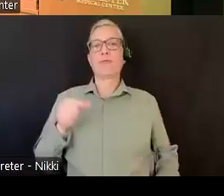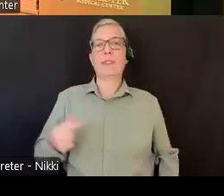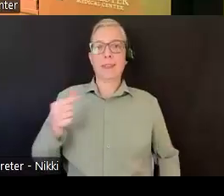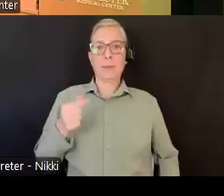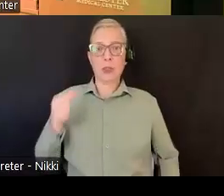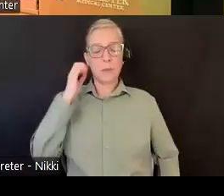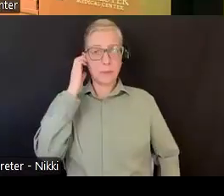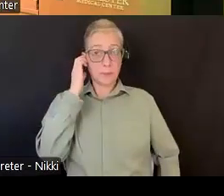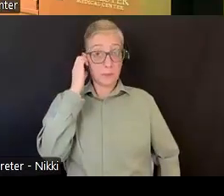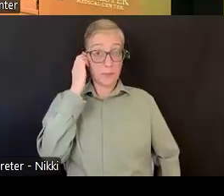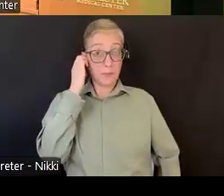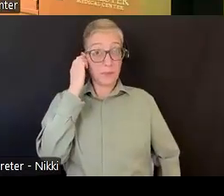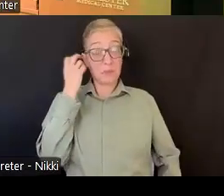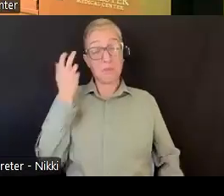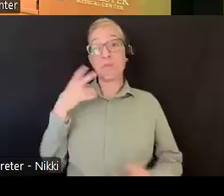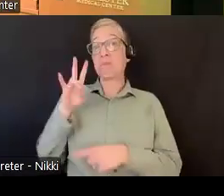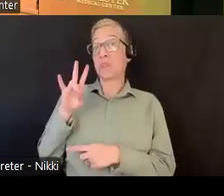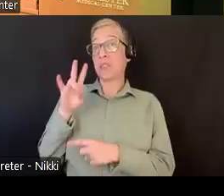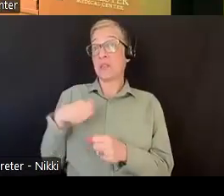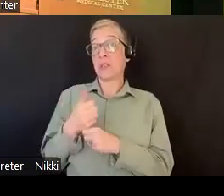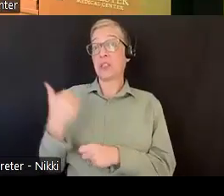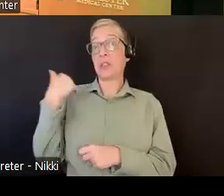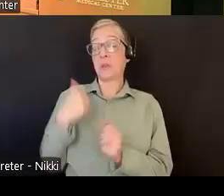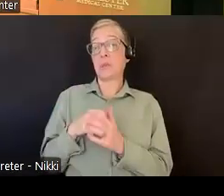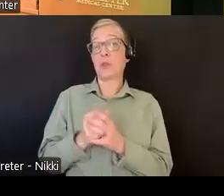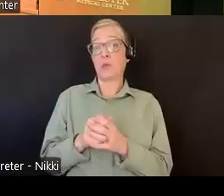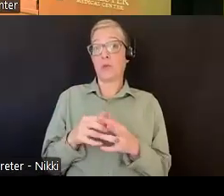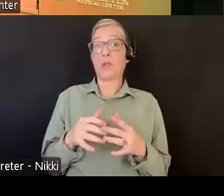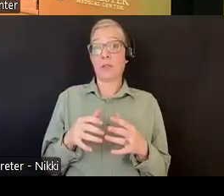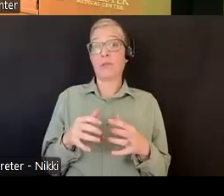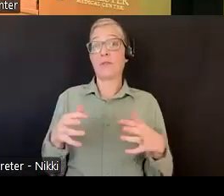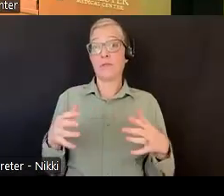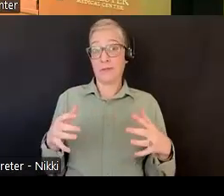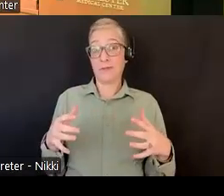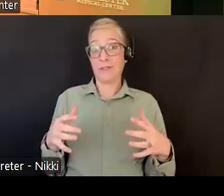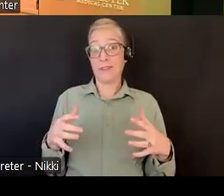years ago, we were growing um and we decided to see if we could start it in a different town in